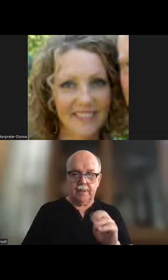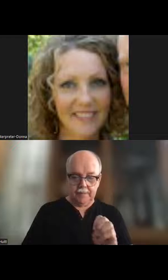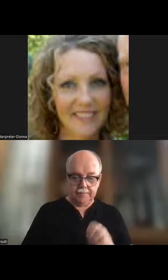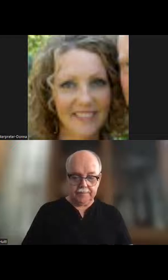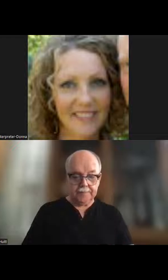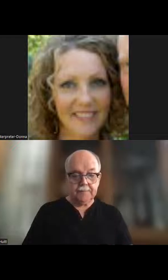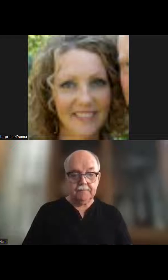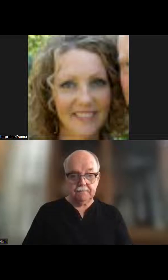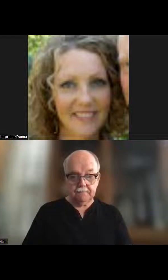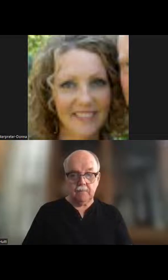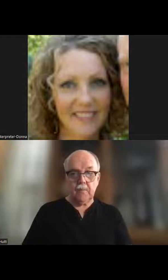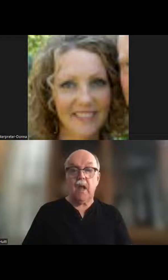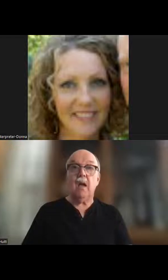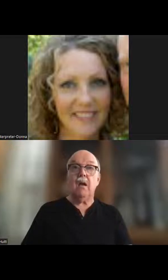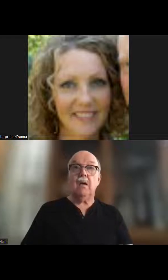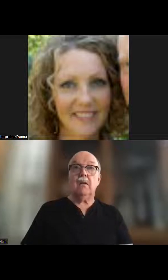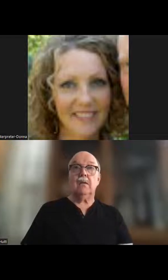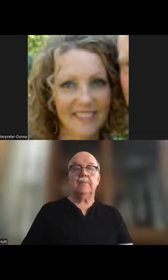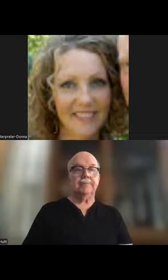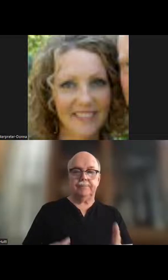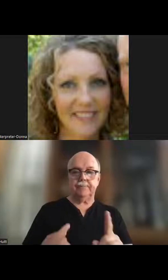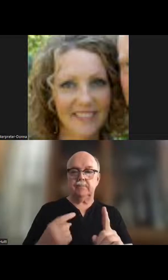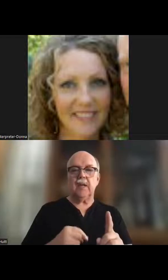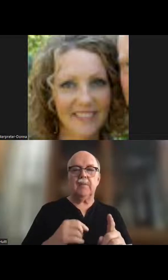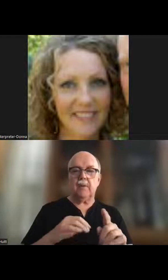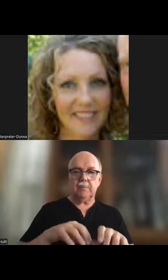And while also being an IP, I've also held various